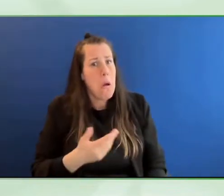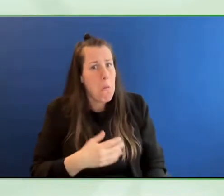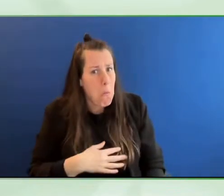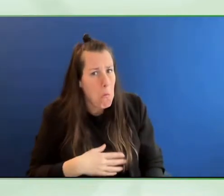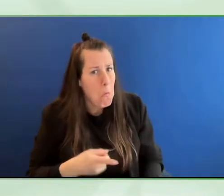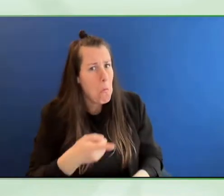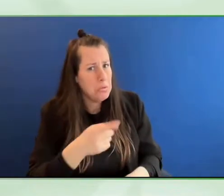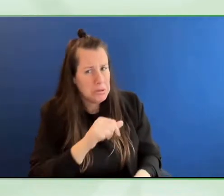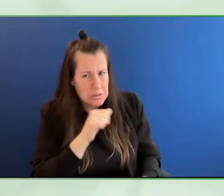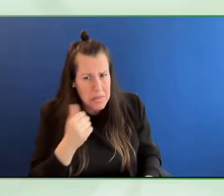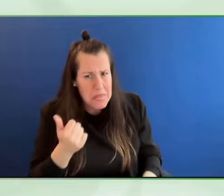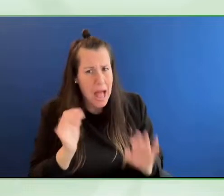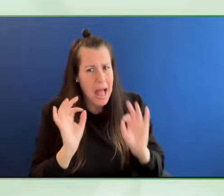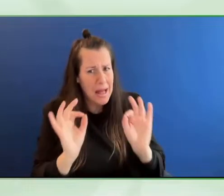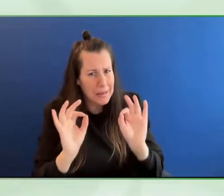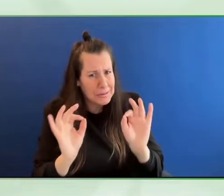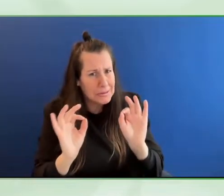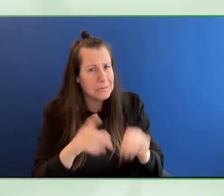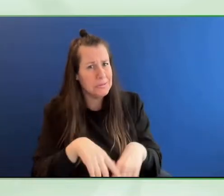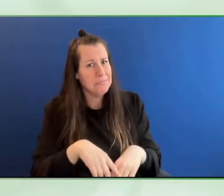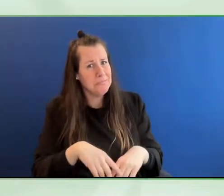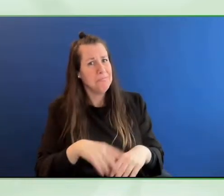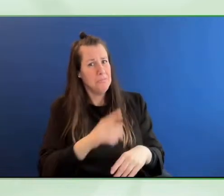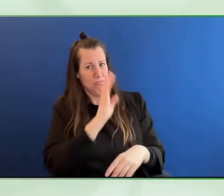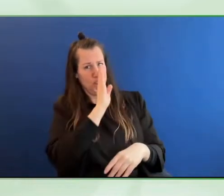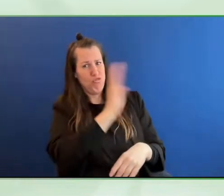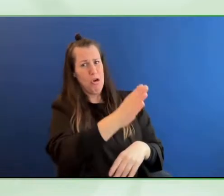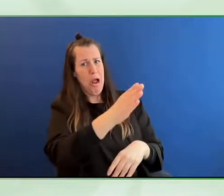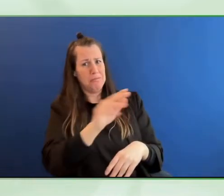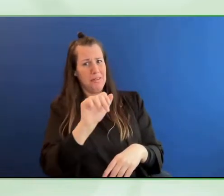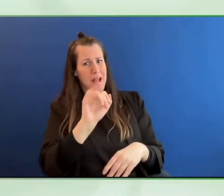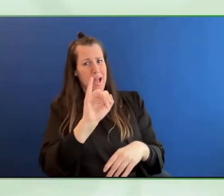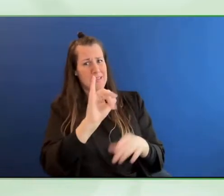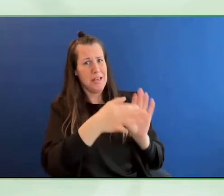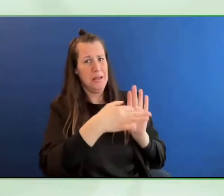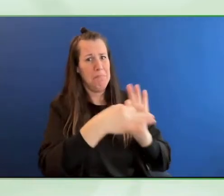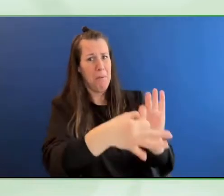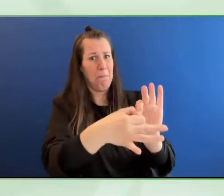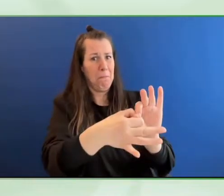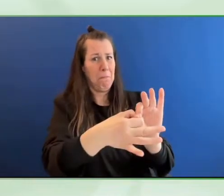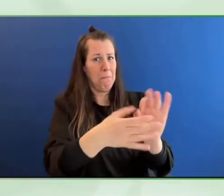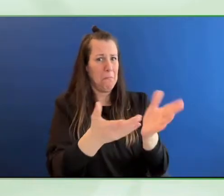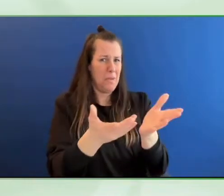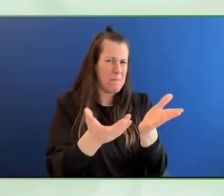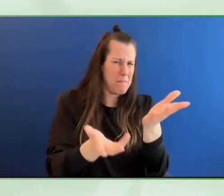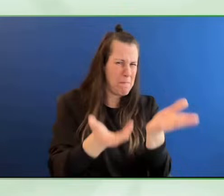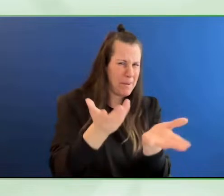I've got another bottle over here with a genie in it that can put that AI genie back in,